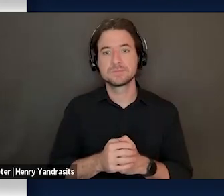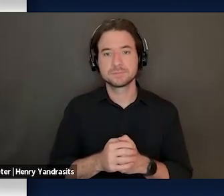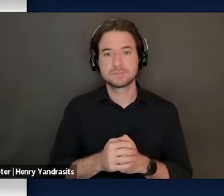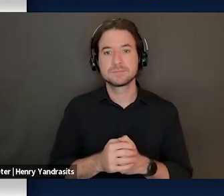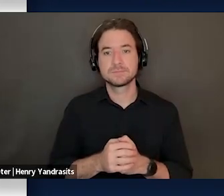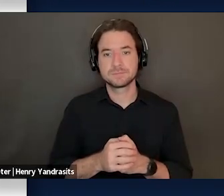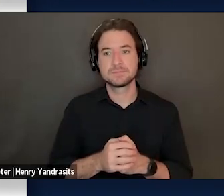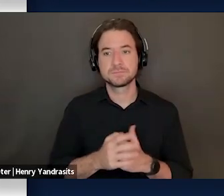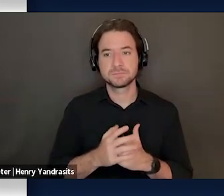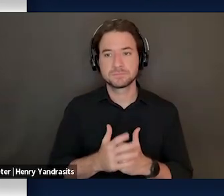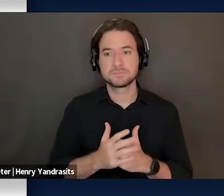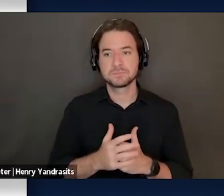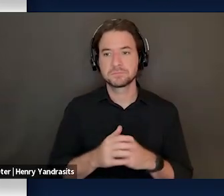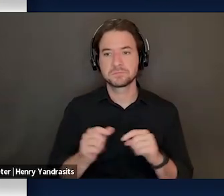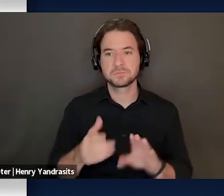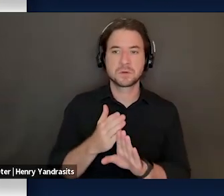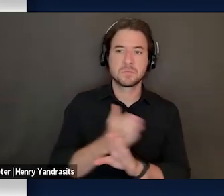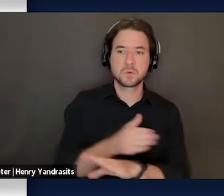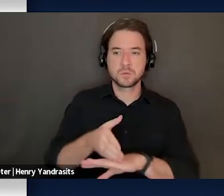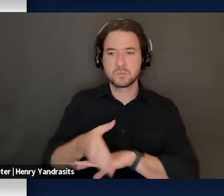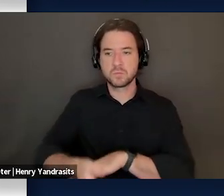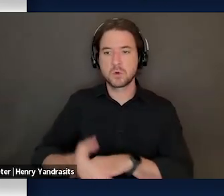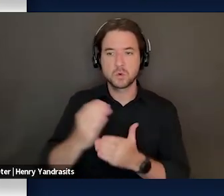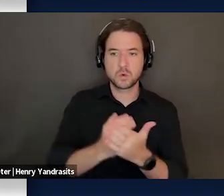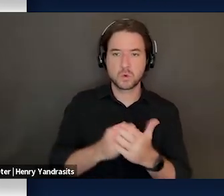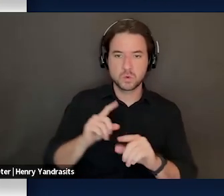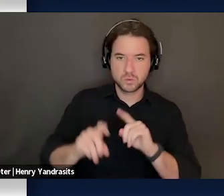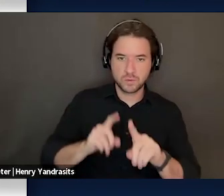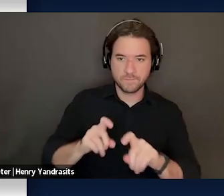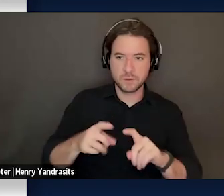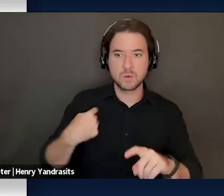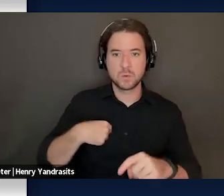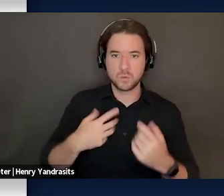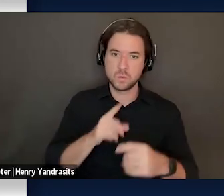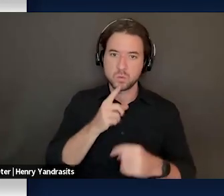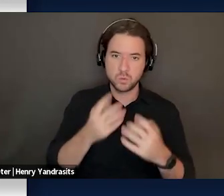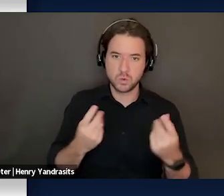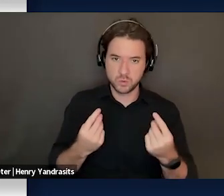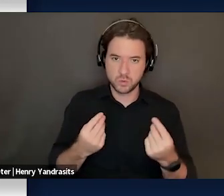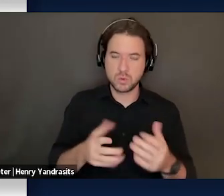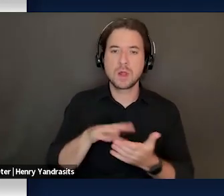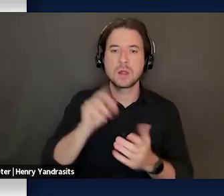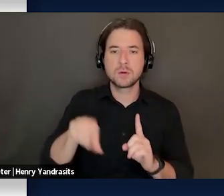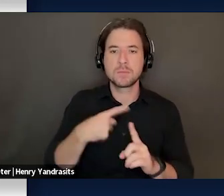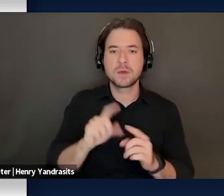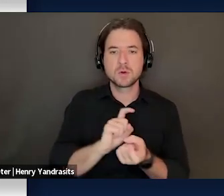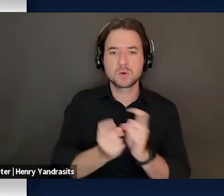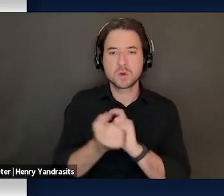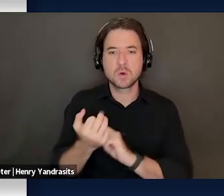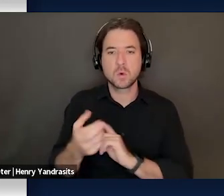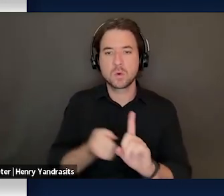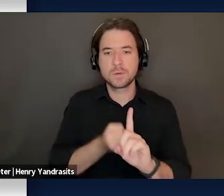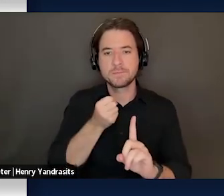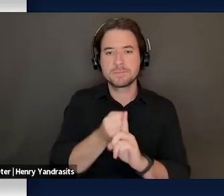So, with this, uh, pre- and post-course surveys, um, what we really want to do is really learn about the changes or the impact on students' knowledge.